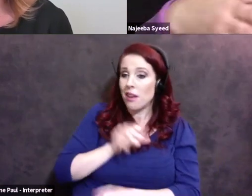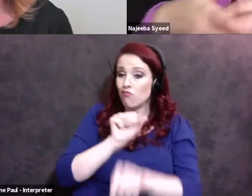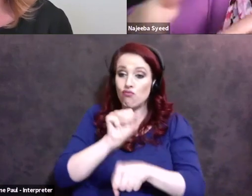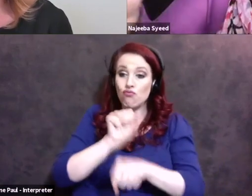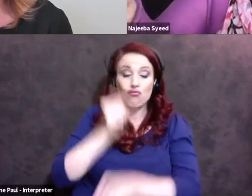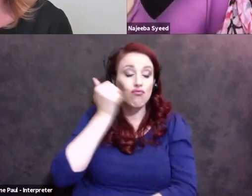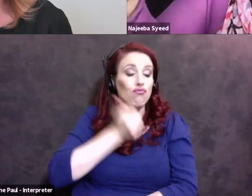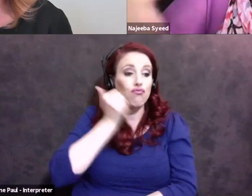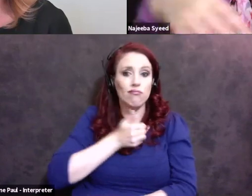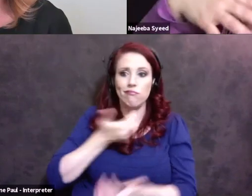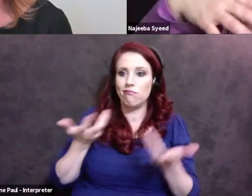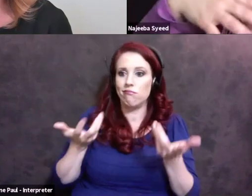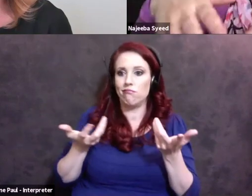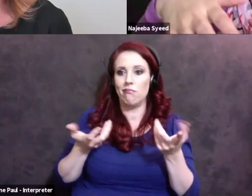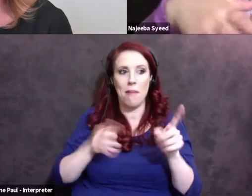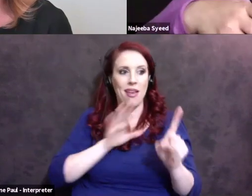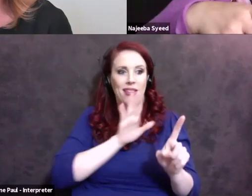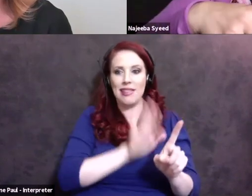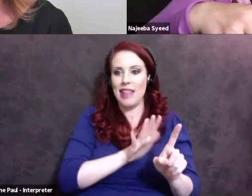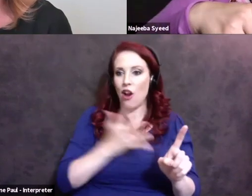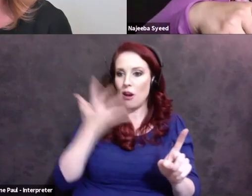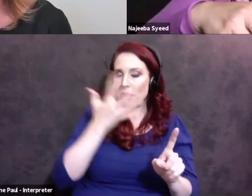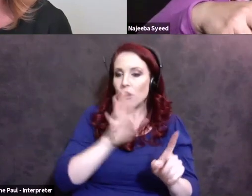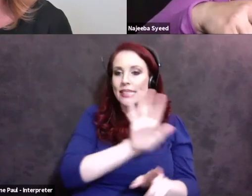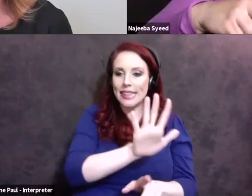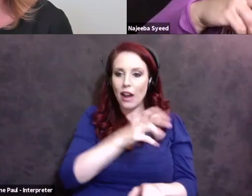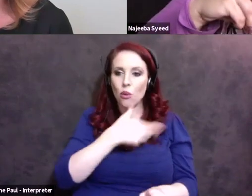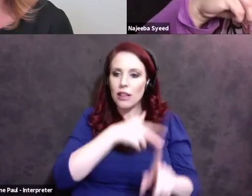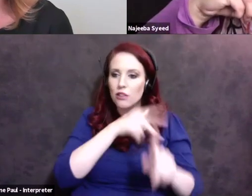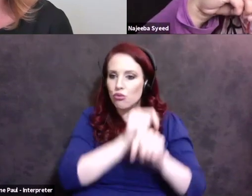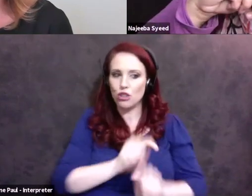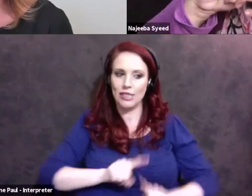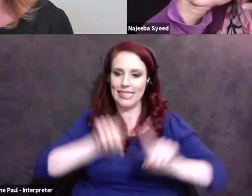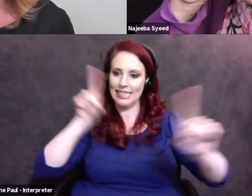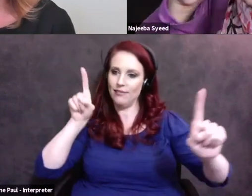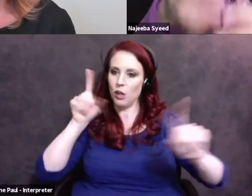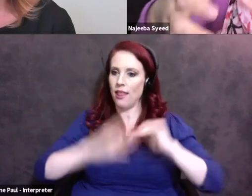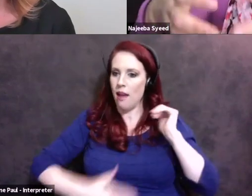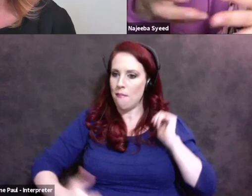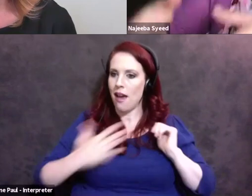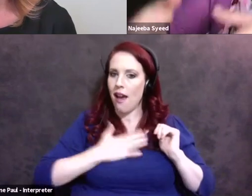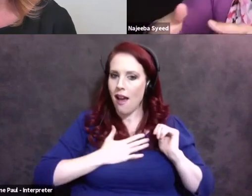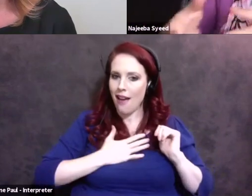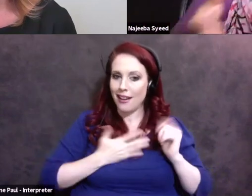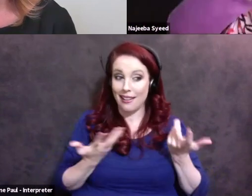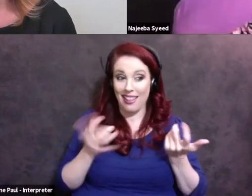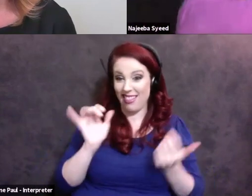vast difference around their practice and that is the reality of it but the image we